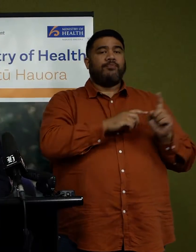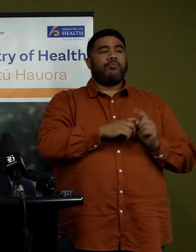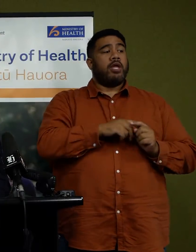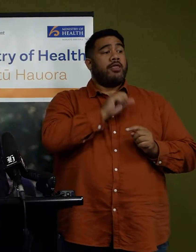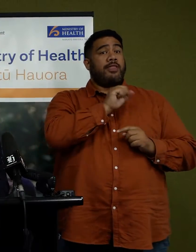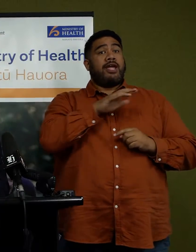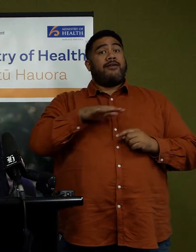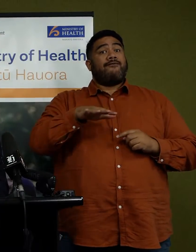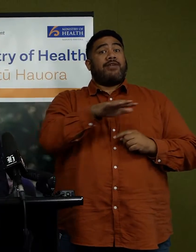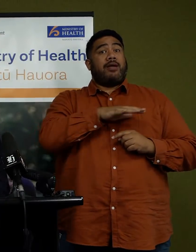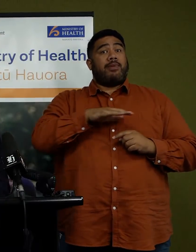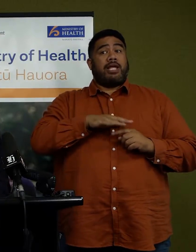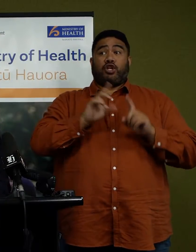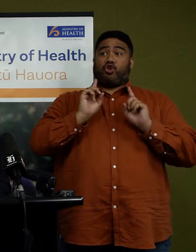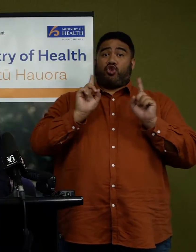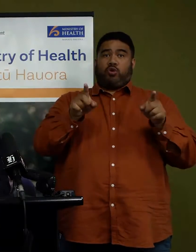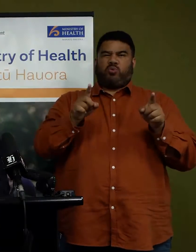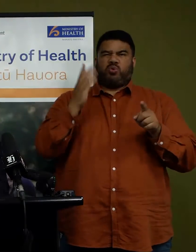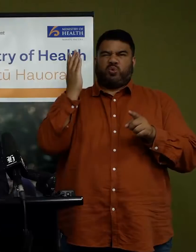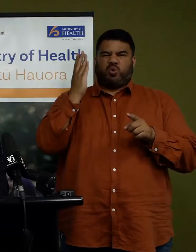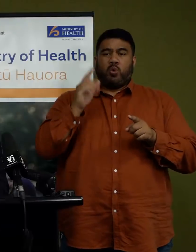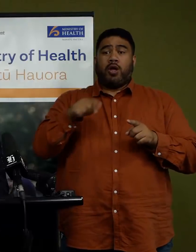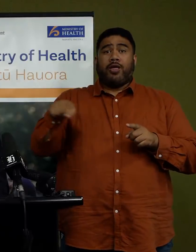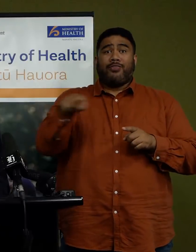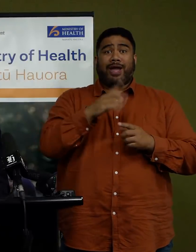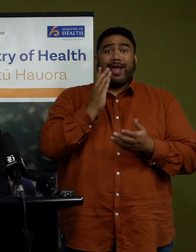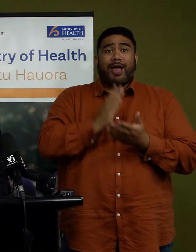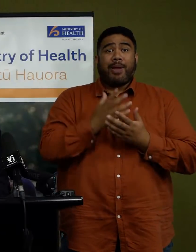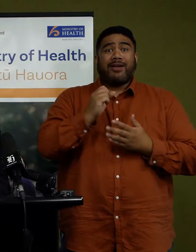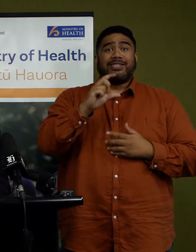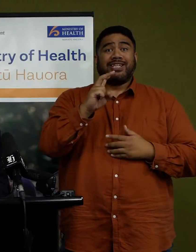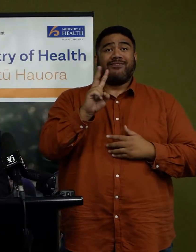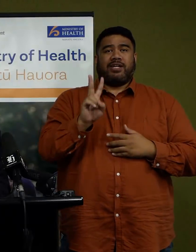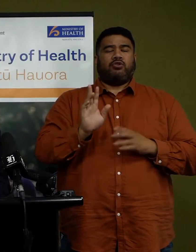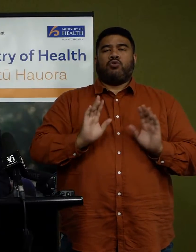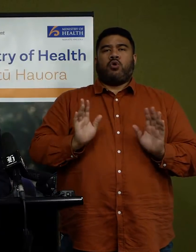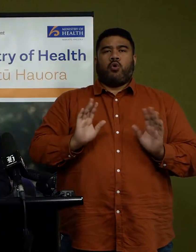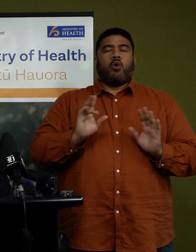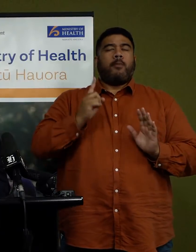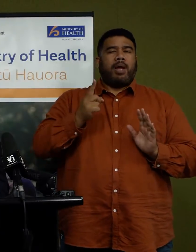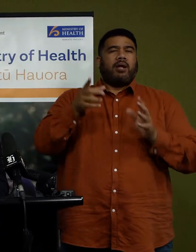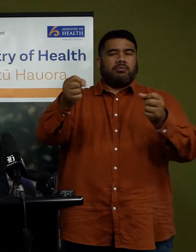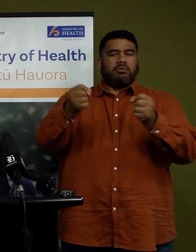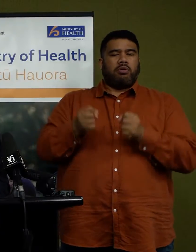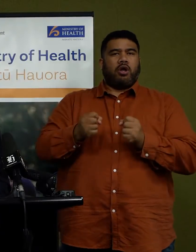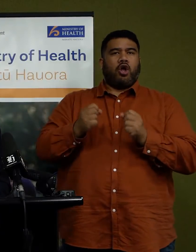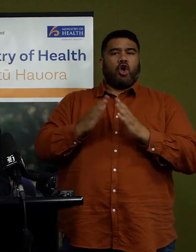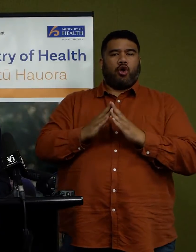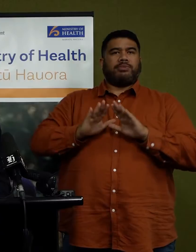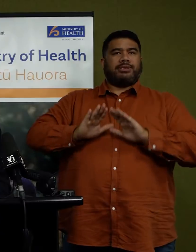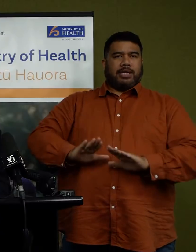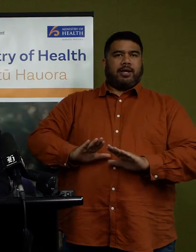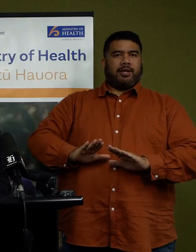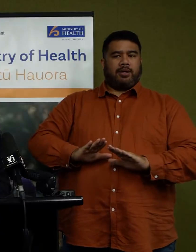are not symptomatic and are now at home in isolation. They did not travel to Italy.